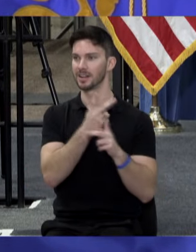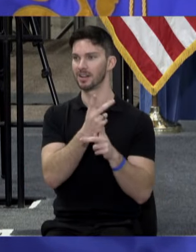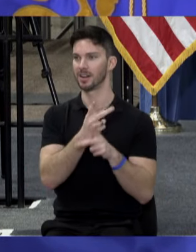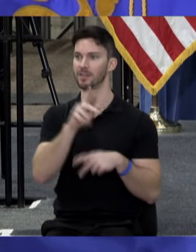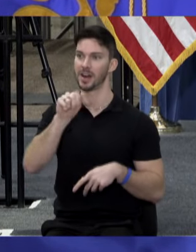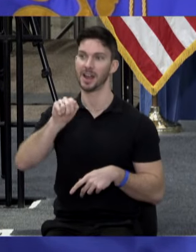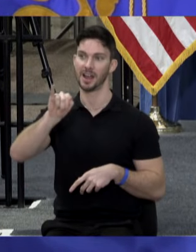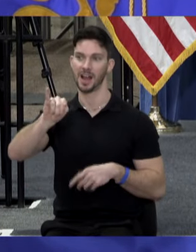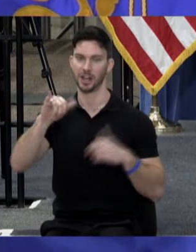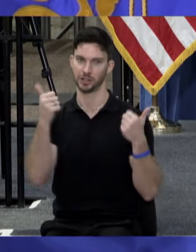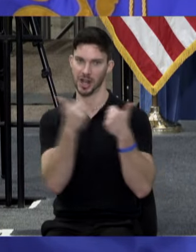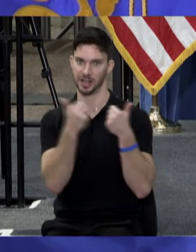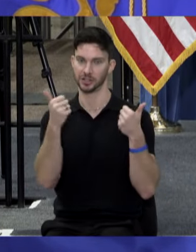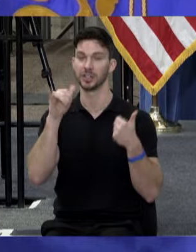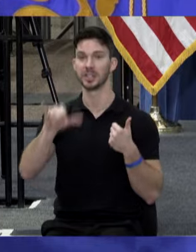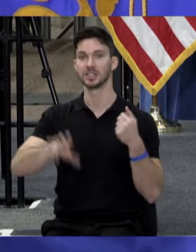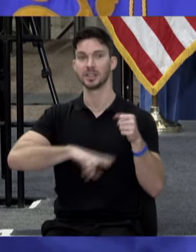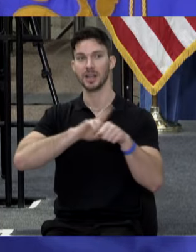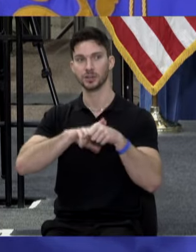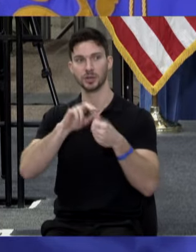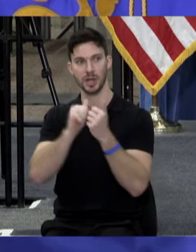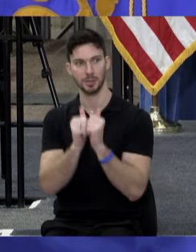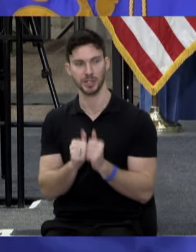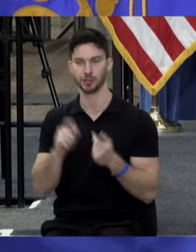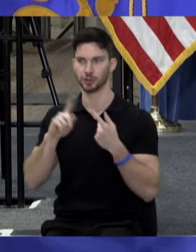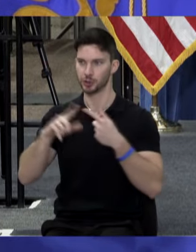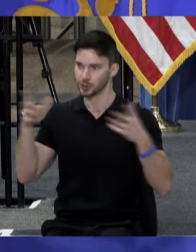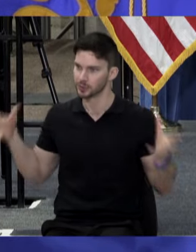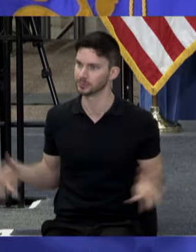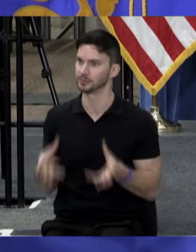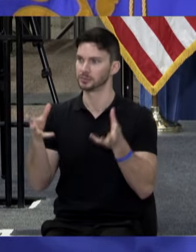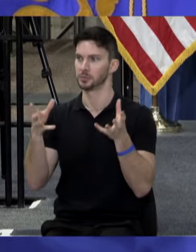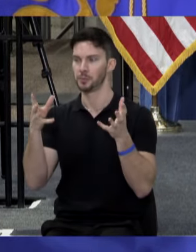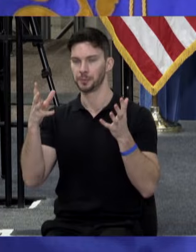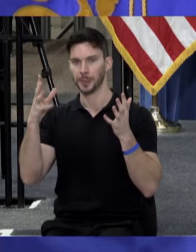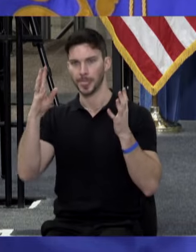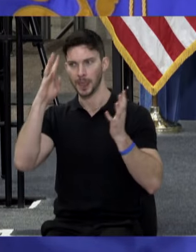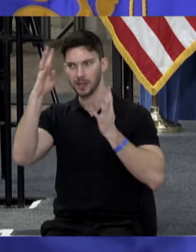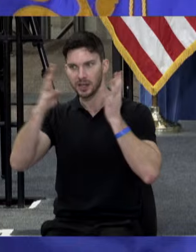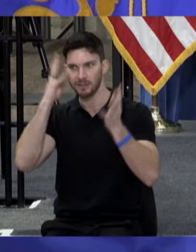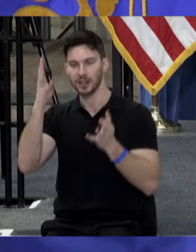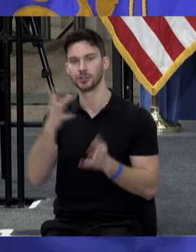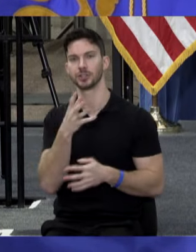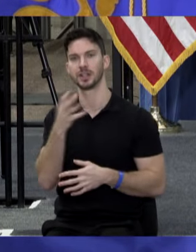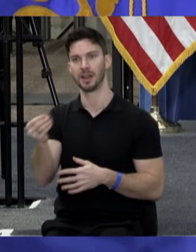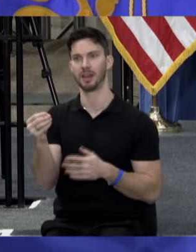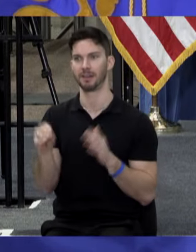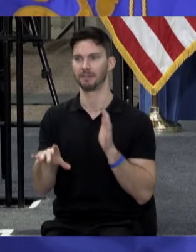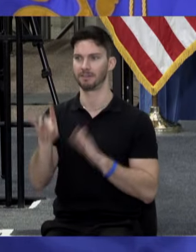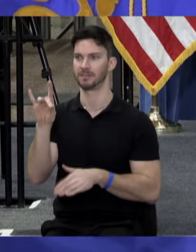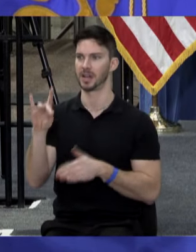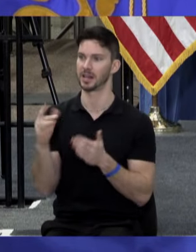a national competition to spark innovation and to find the next generation of tools that